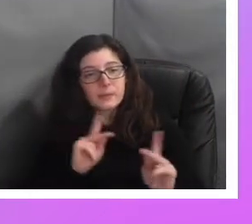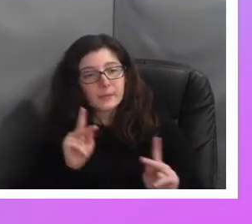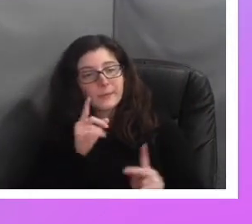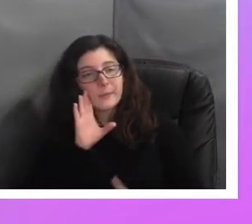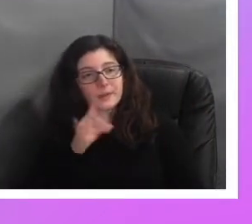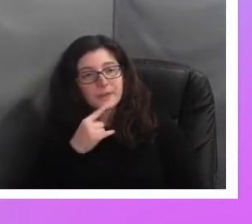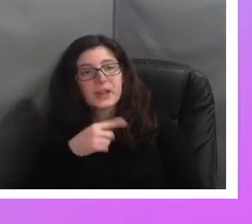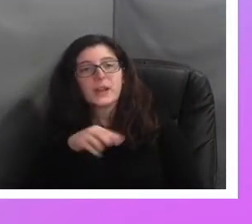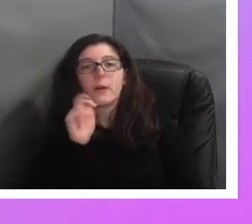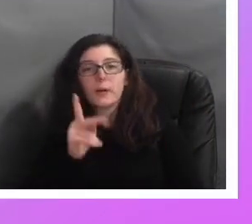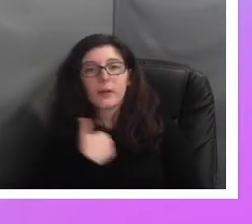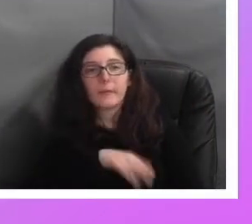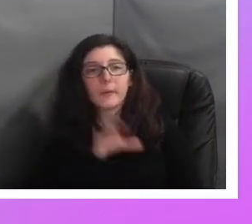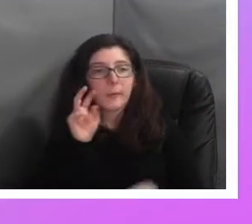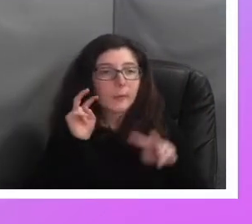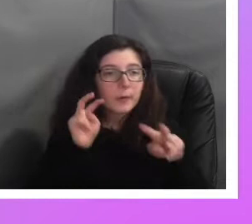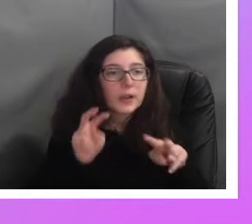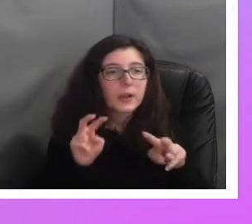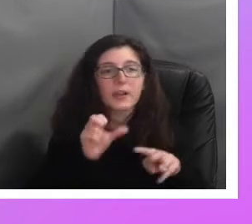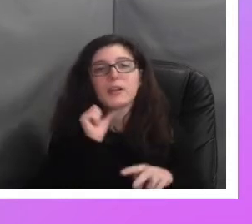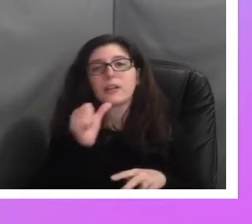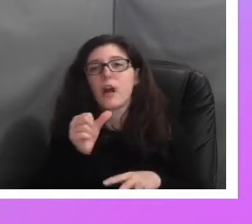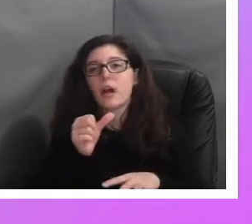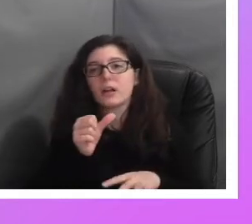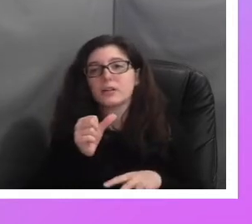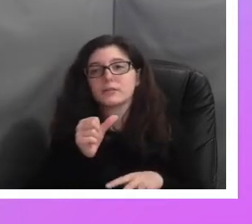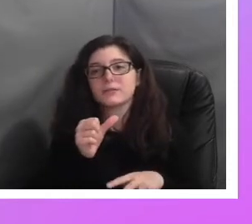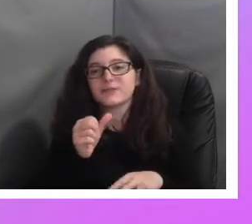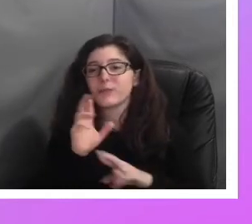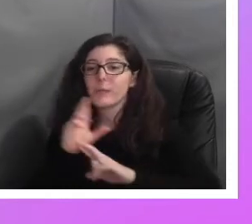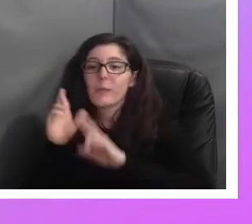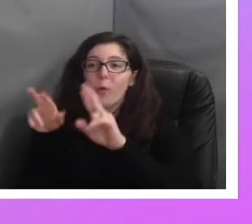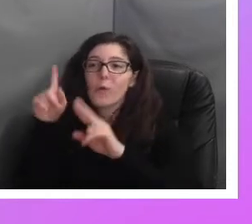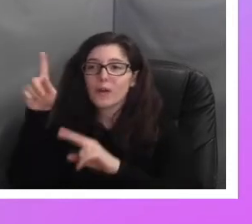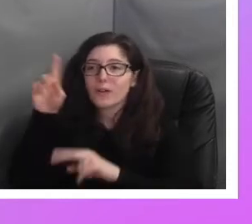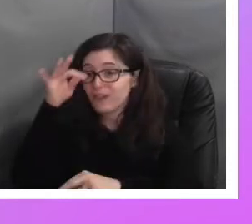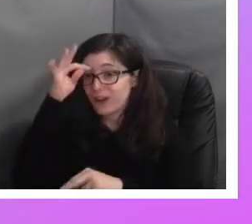or turning you in to a federal agency, tell us that you know